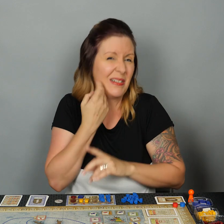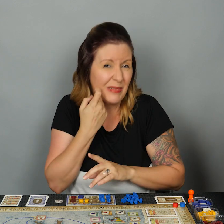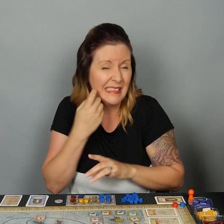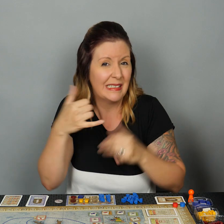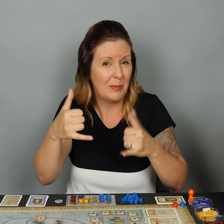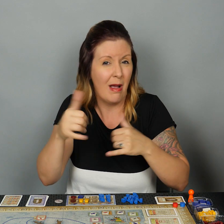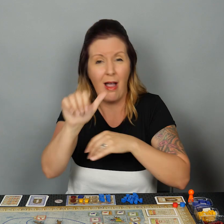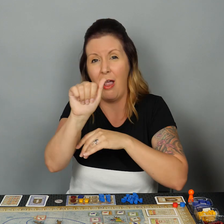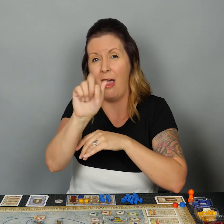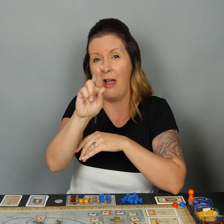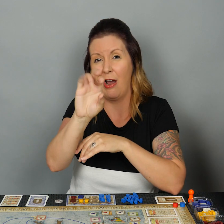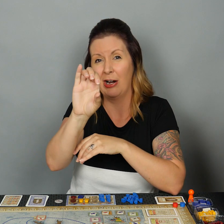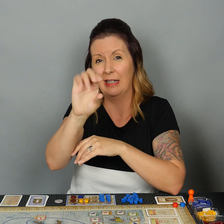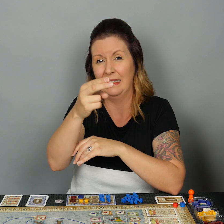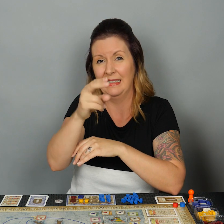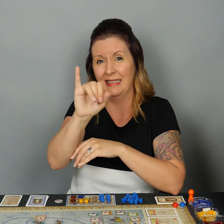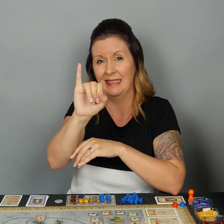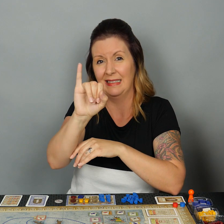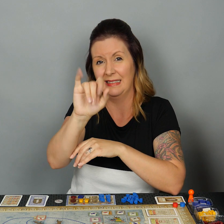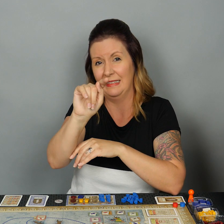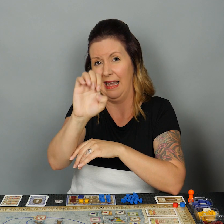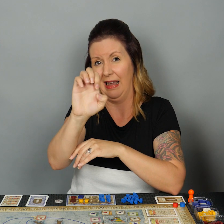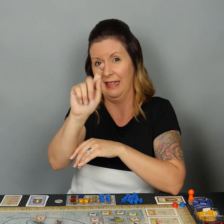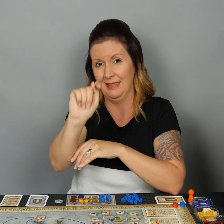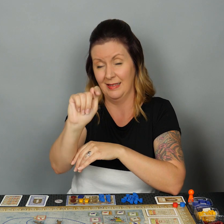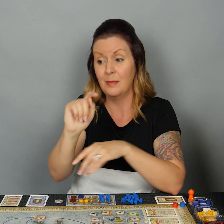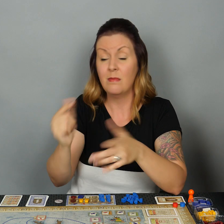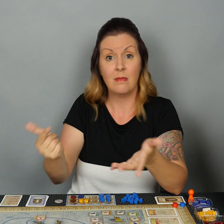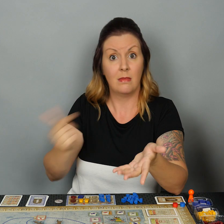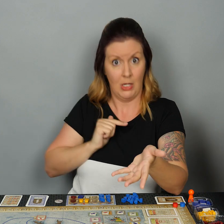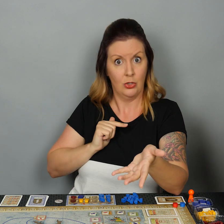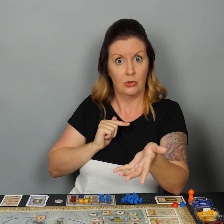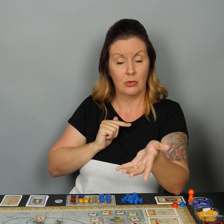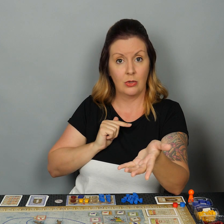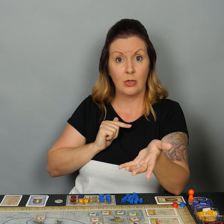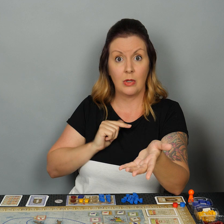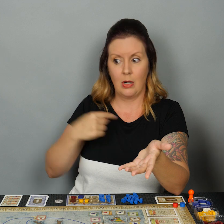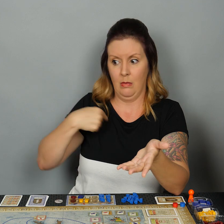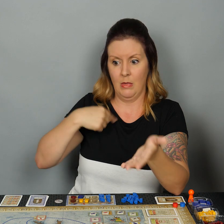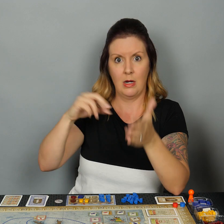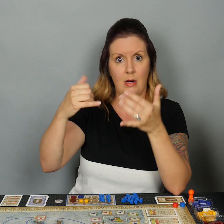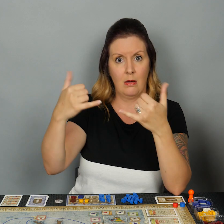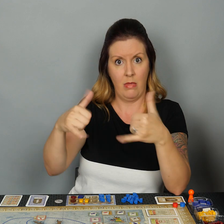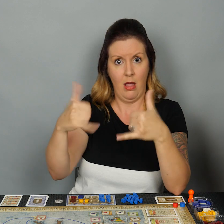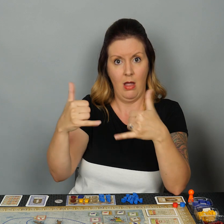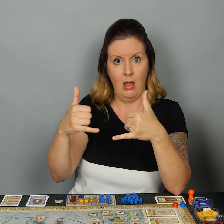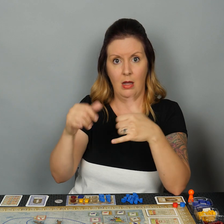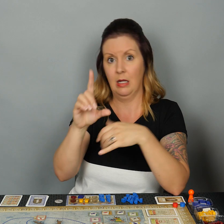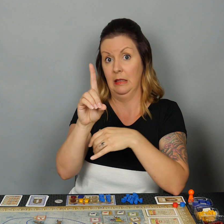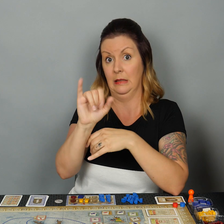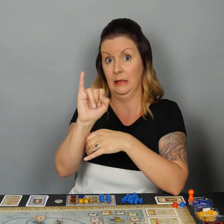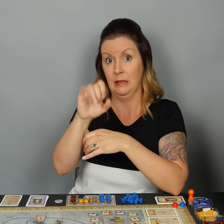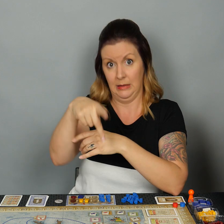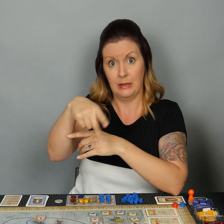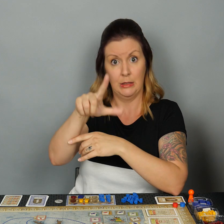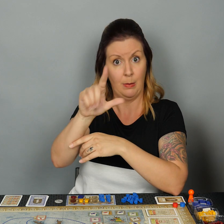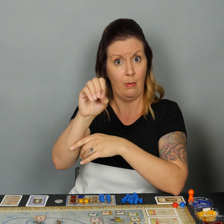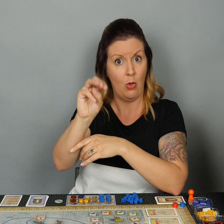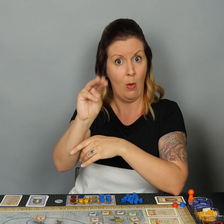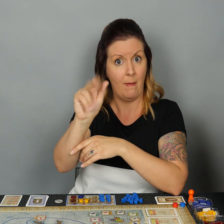For example, if another player just played Architect, you can play your Diplomat card